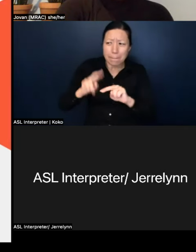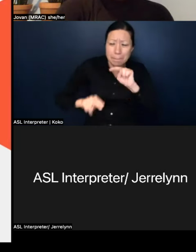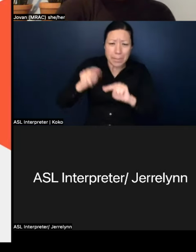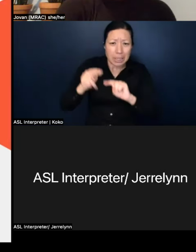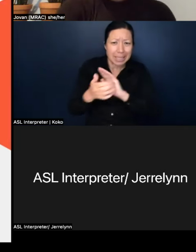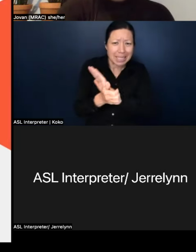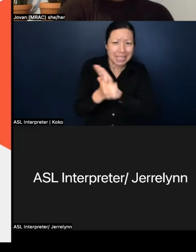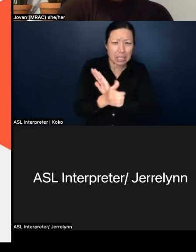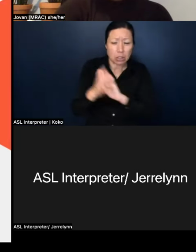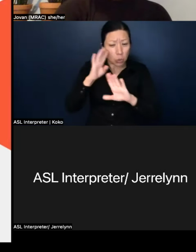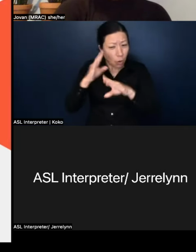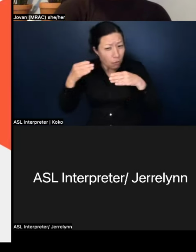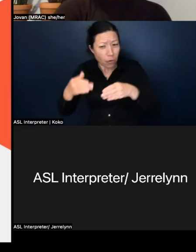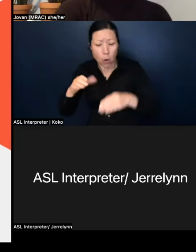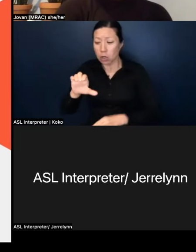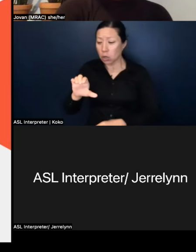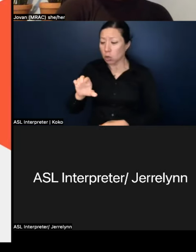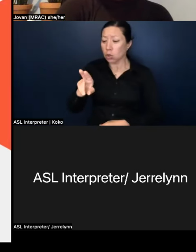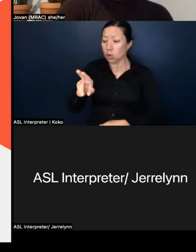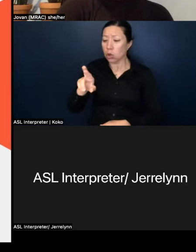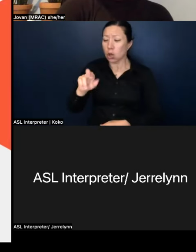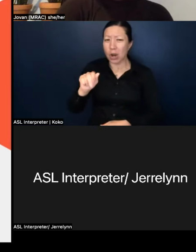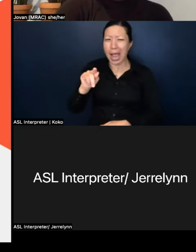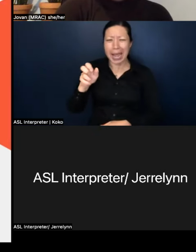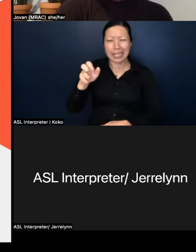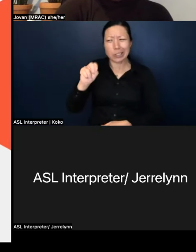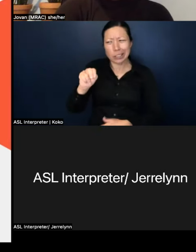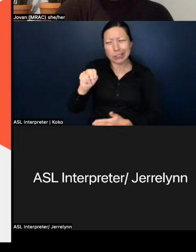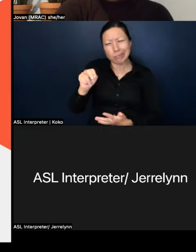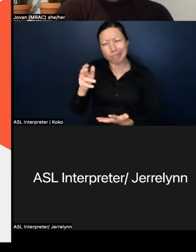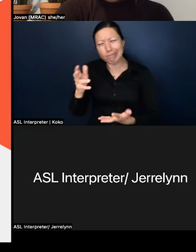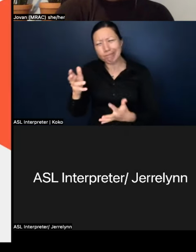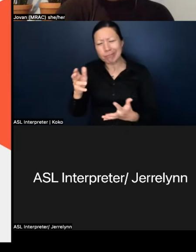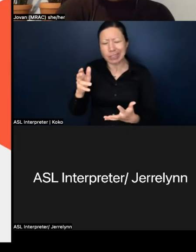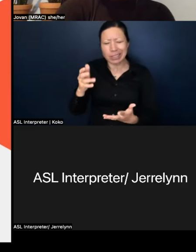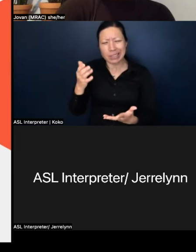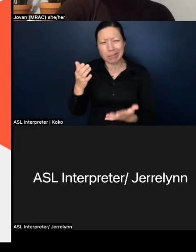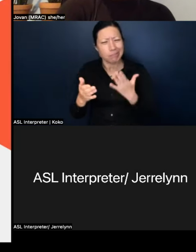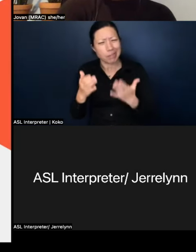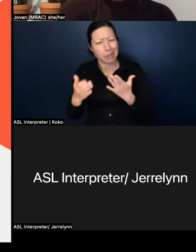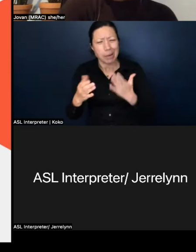It might if your own work includes that. But there will be ample opportunities